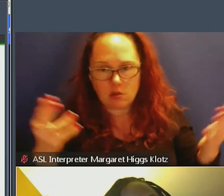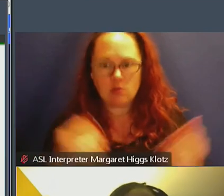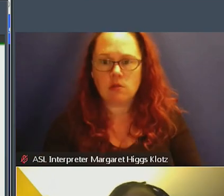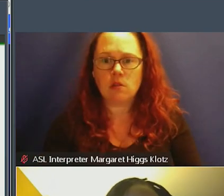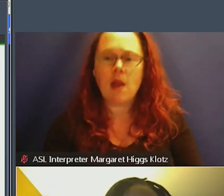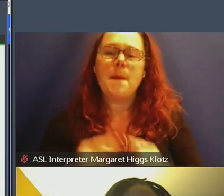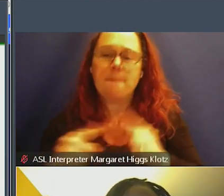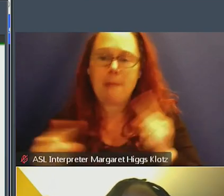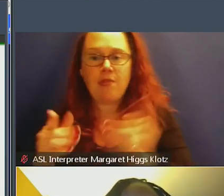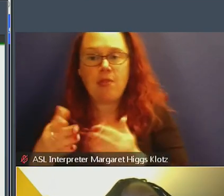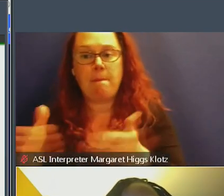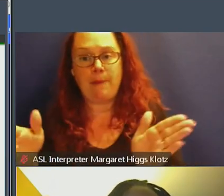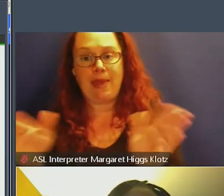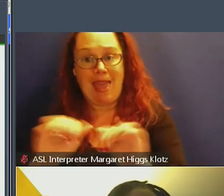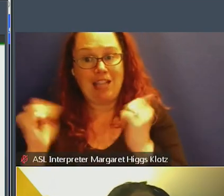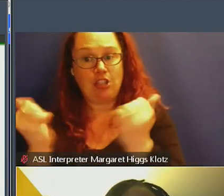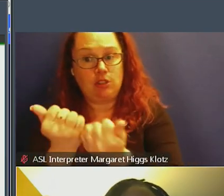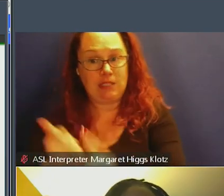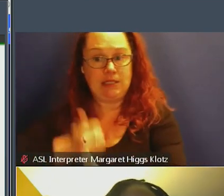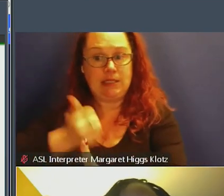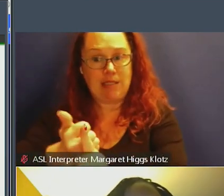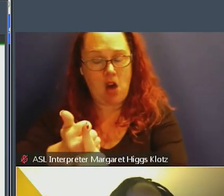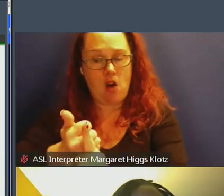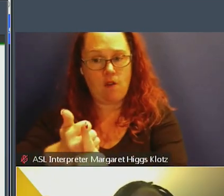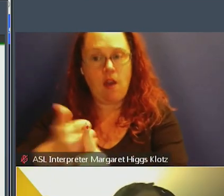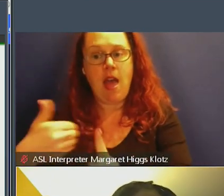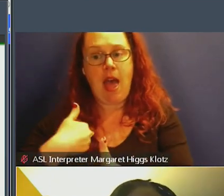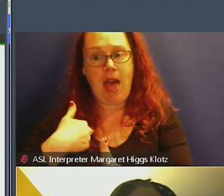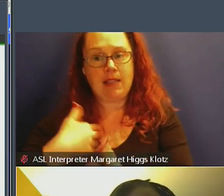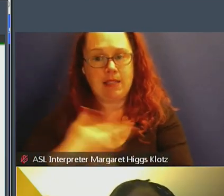but the public agency has the discretion and the authority